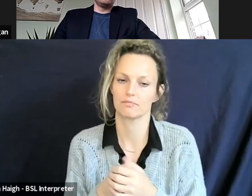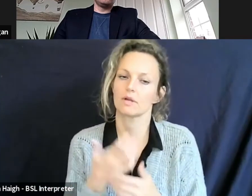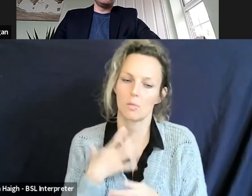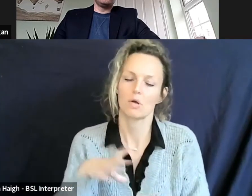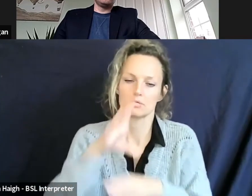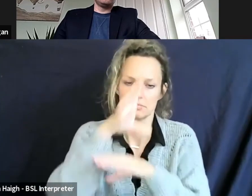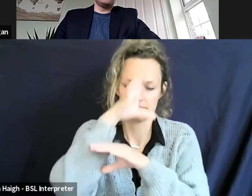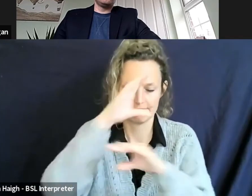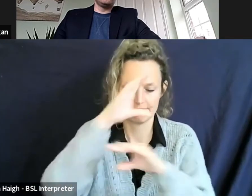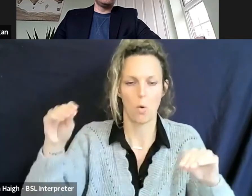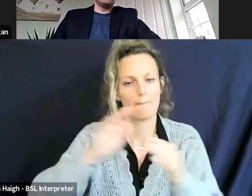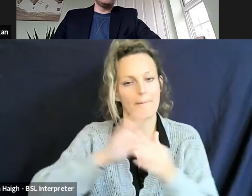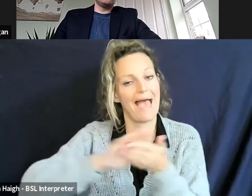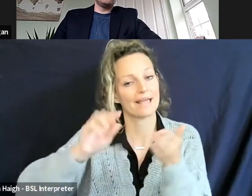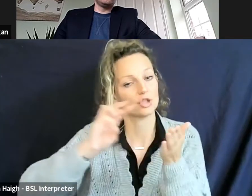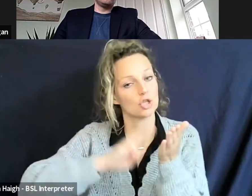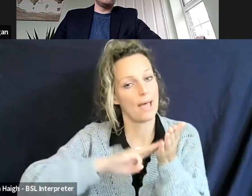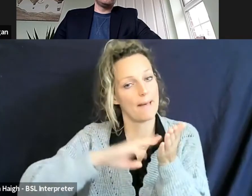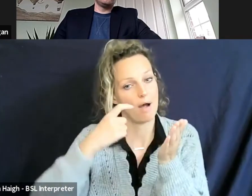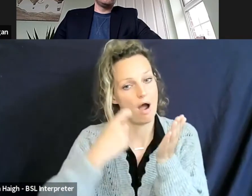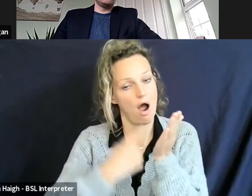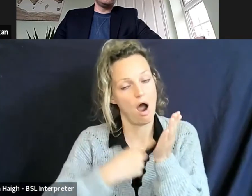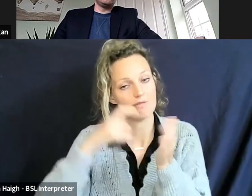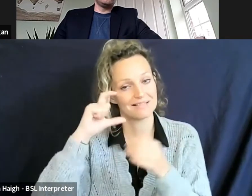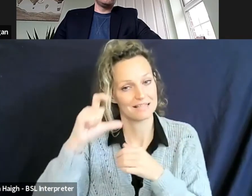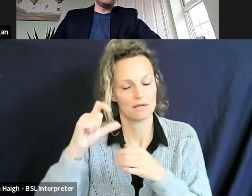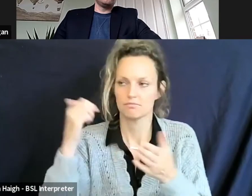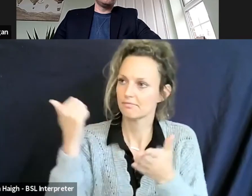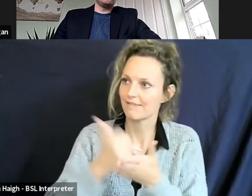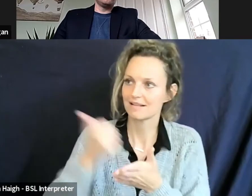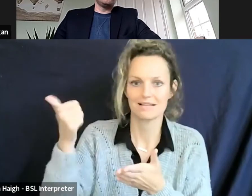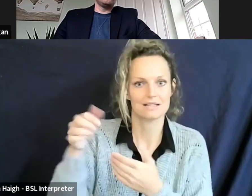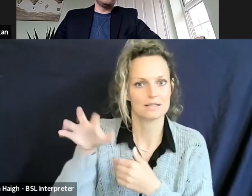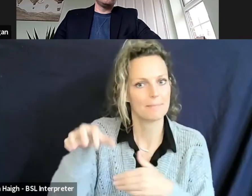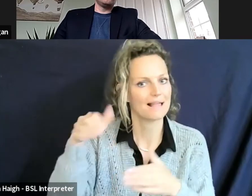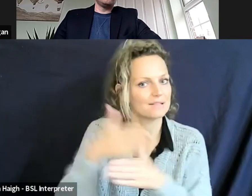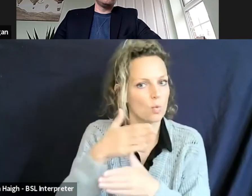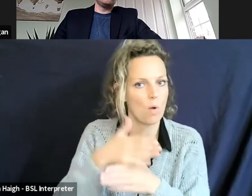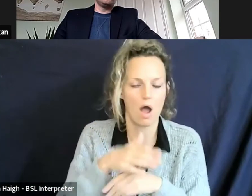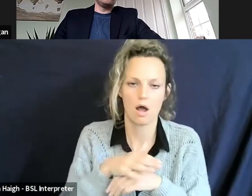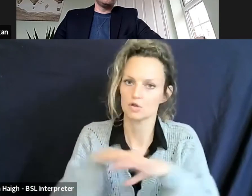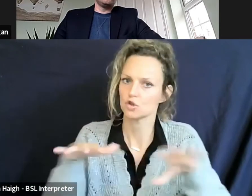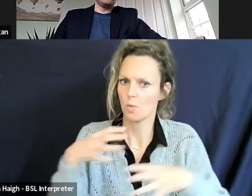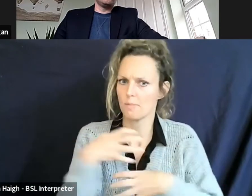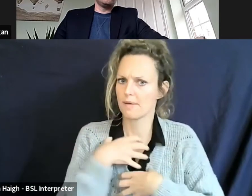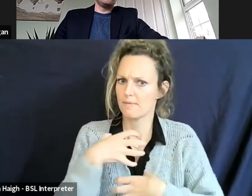Which I really didn't think I would get at the beginning of my journey with HMRC.